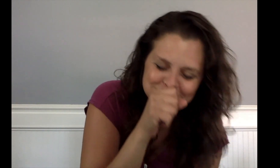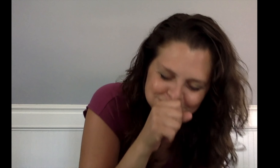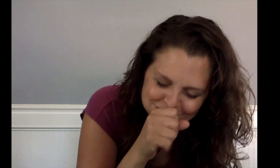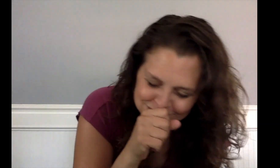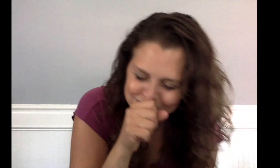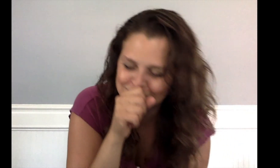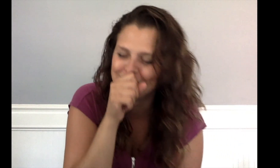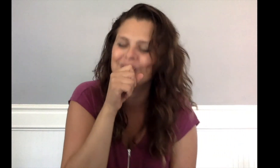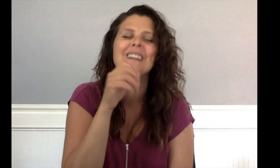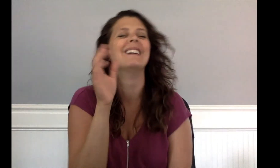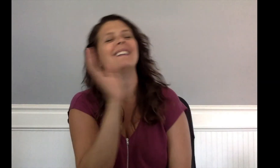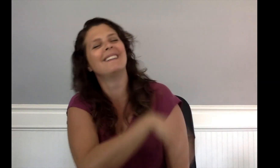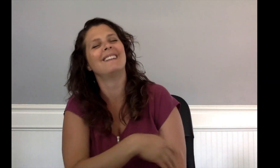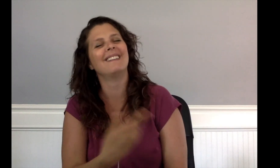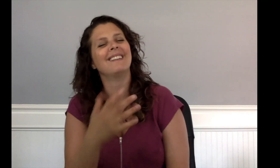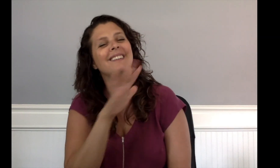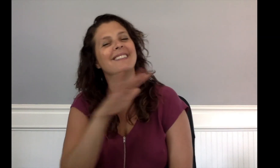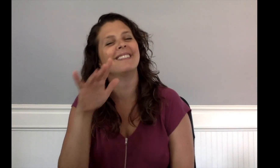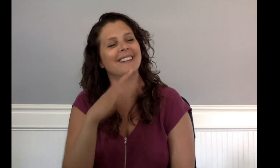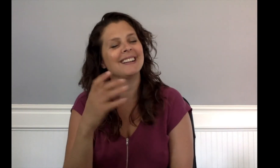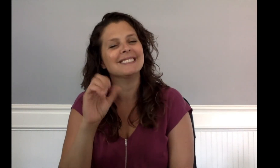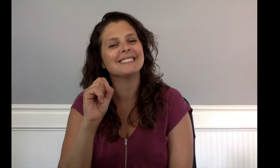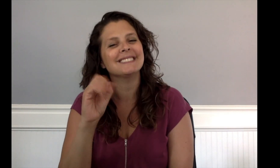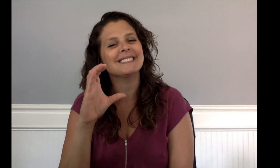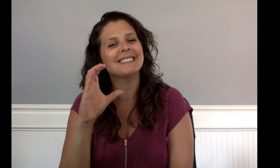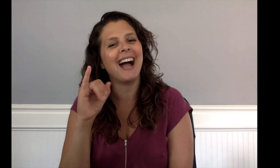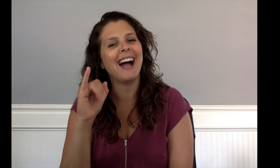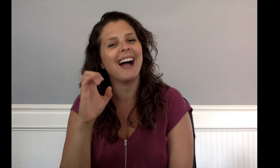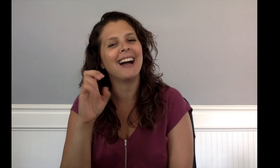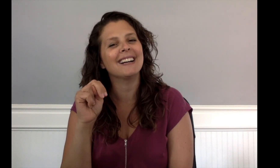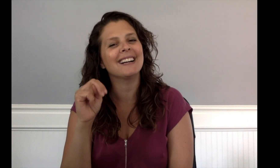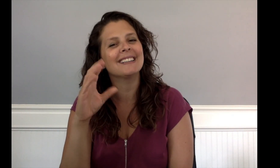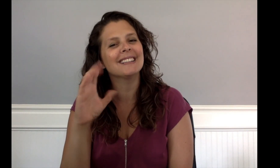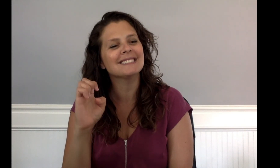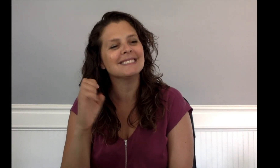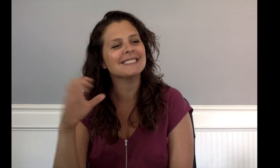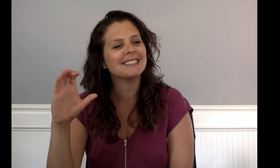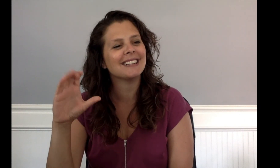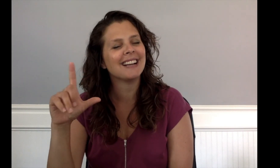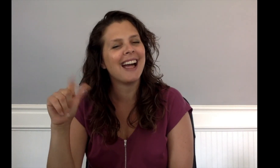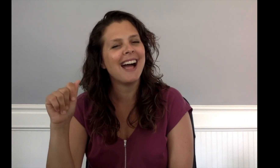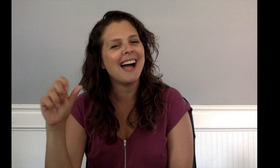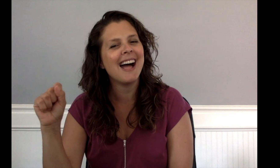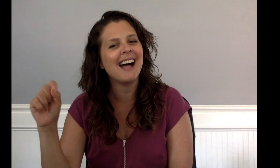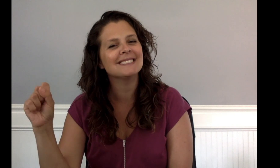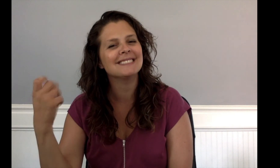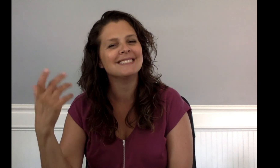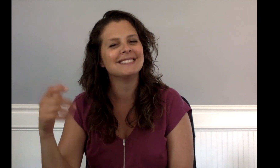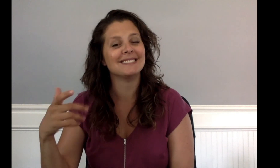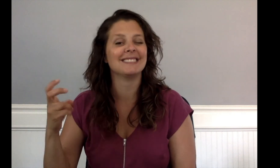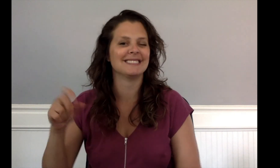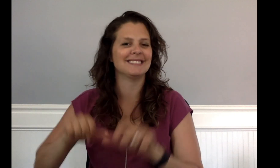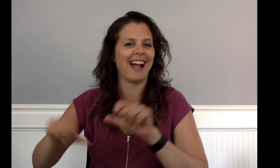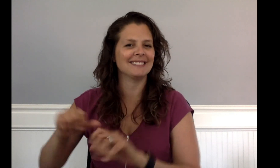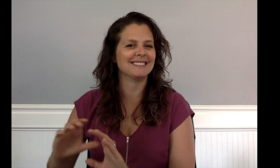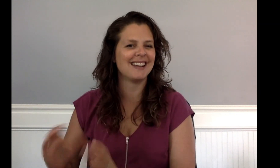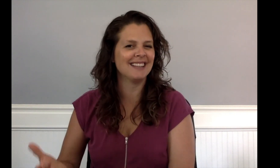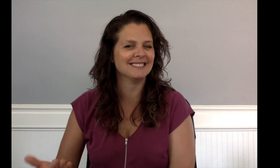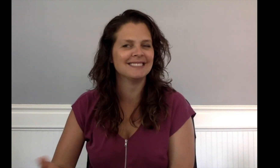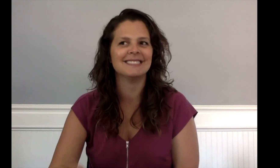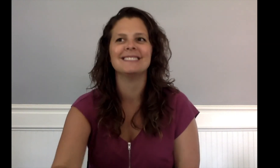Frog laughed and fingerspelled, "SCIENCE CLASS." Science class.